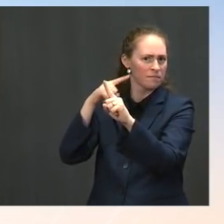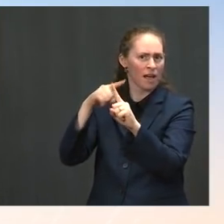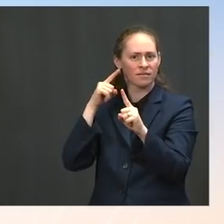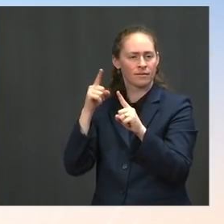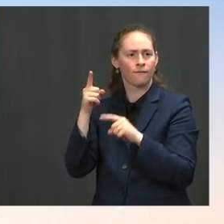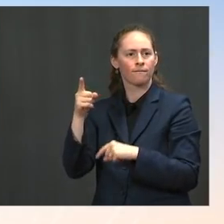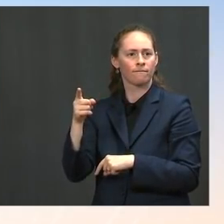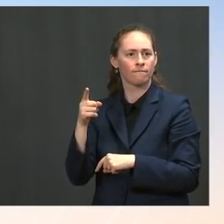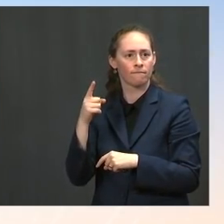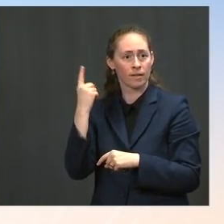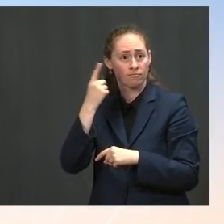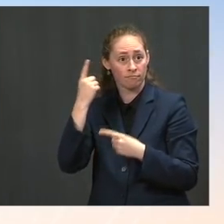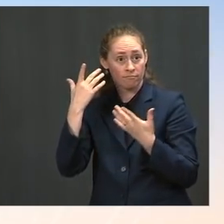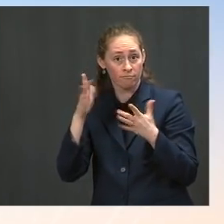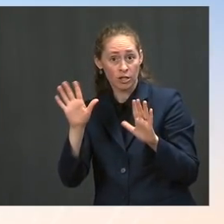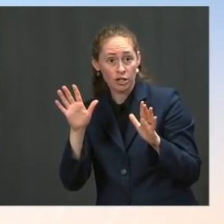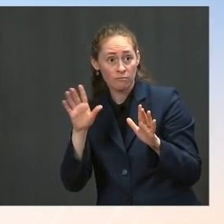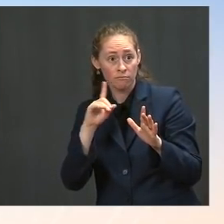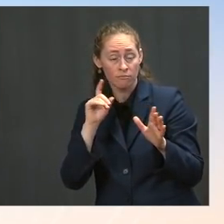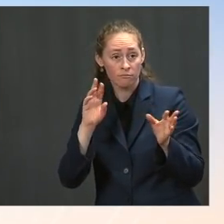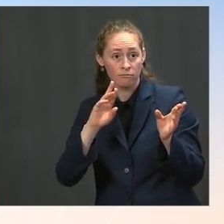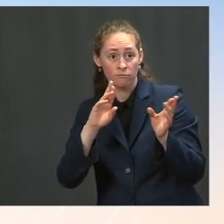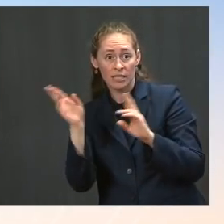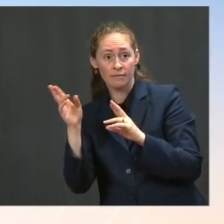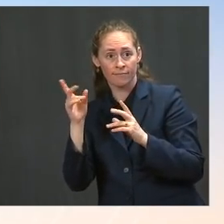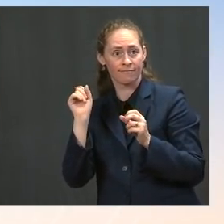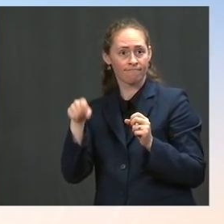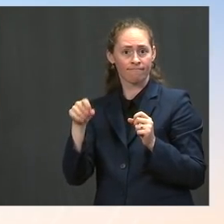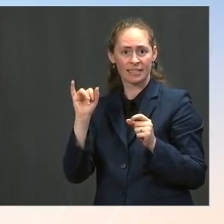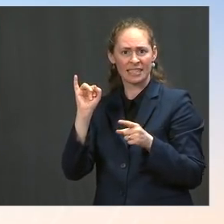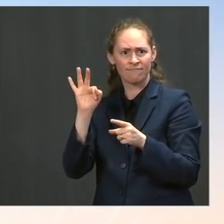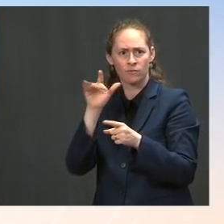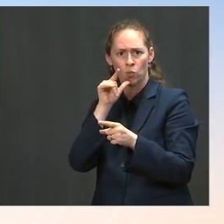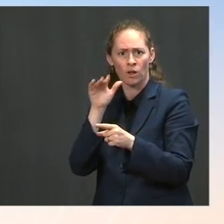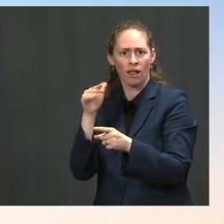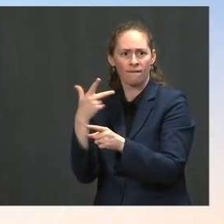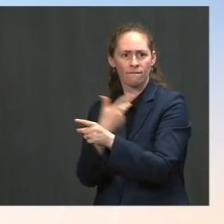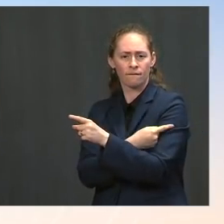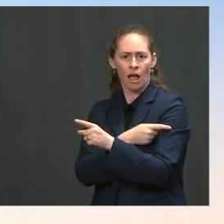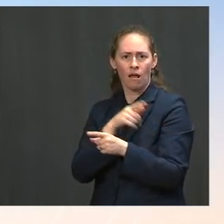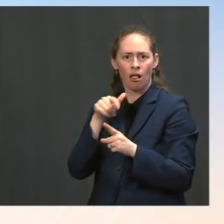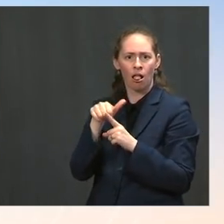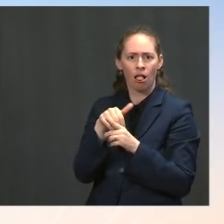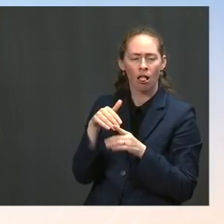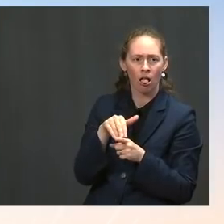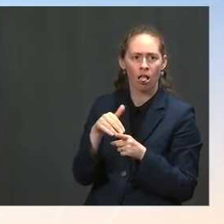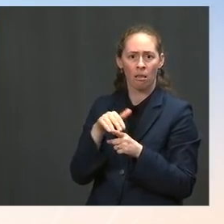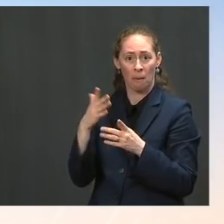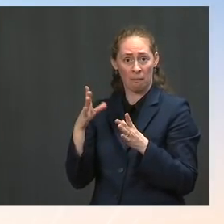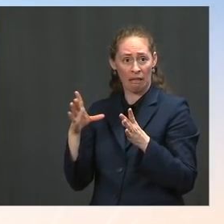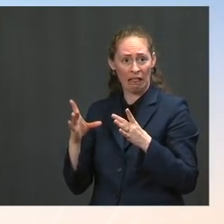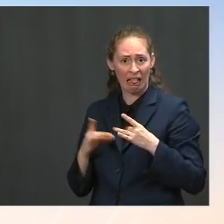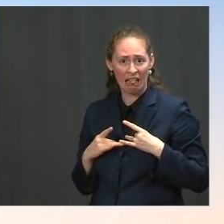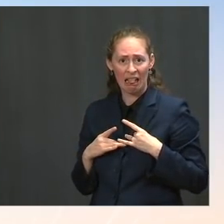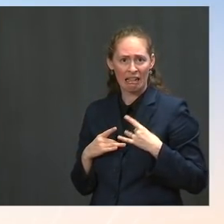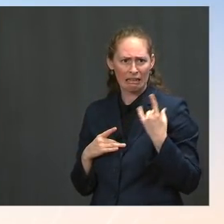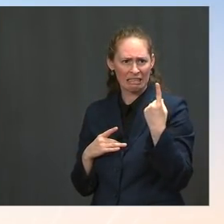to go up now that people who are vaccinated are still contracting the virus? I mean, do you expect that to really stop people who are --